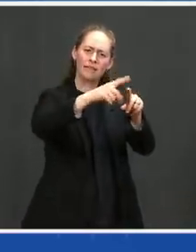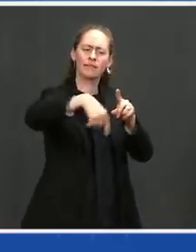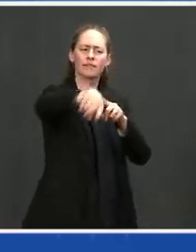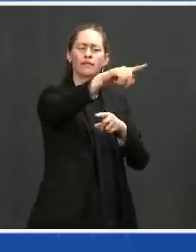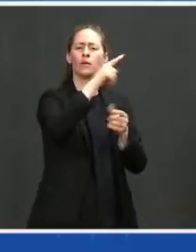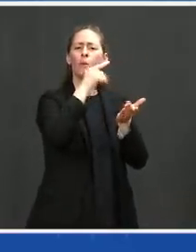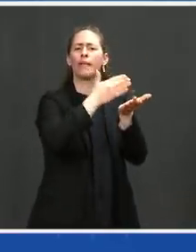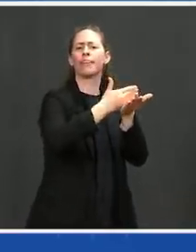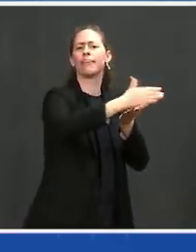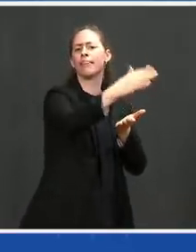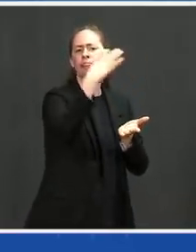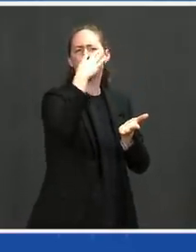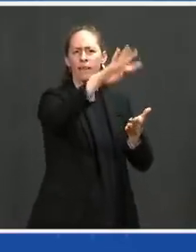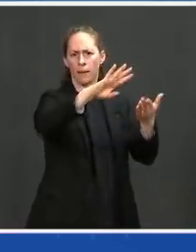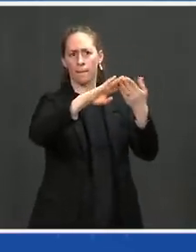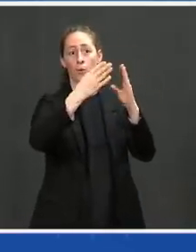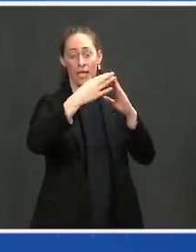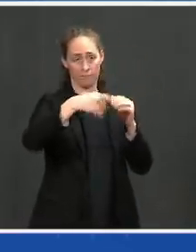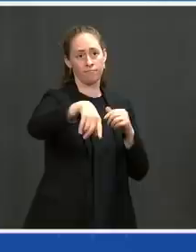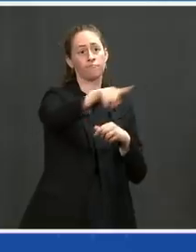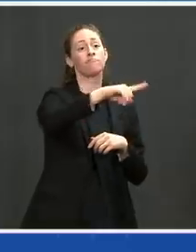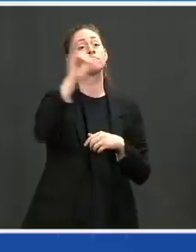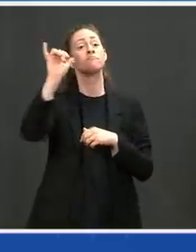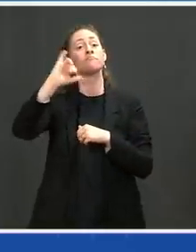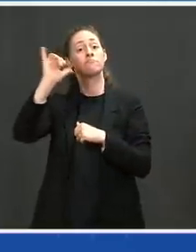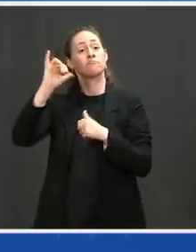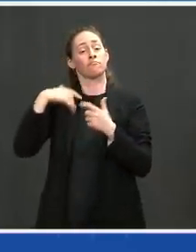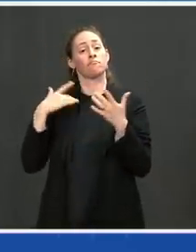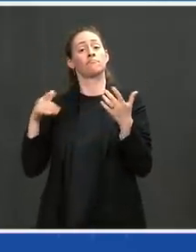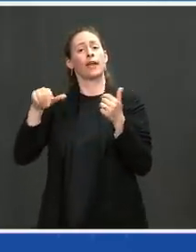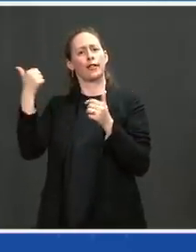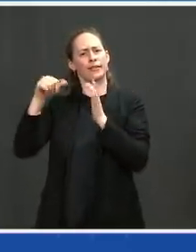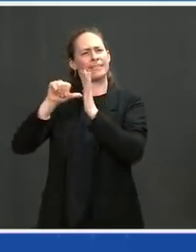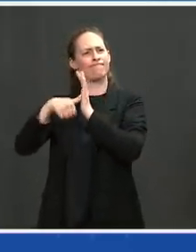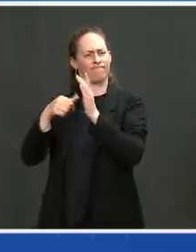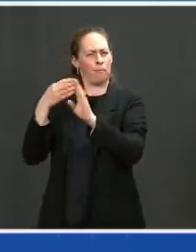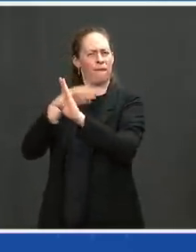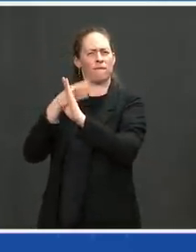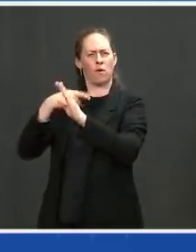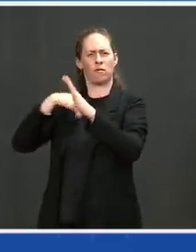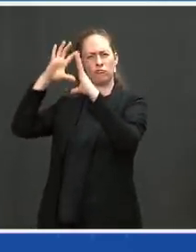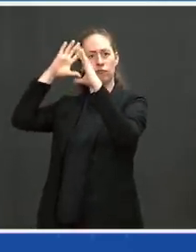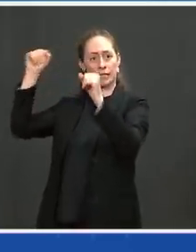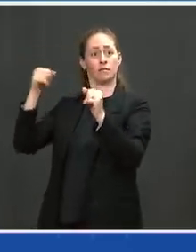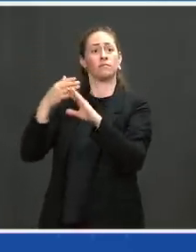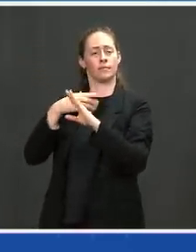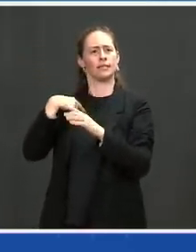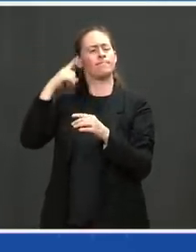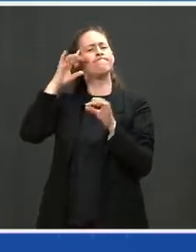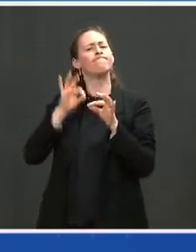of getting a majority of schools in K through 8 fully open